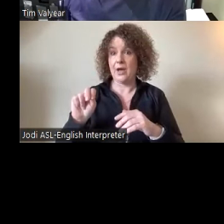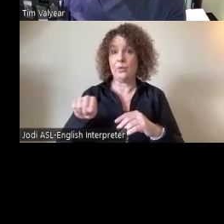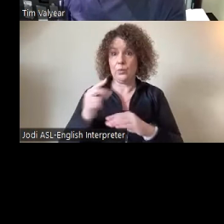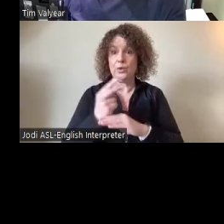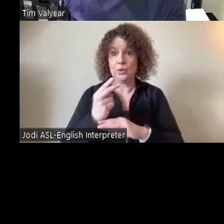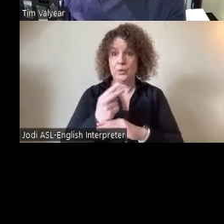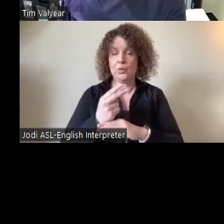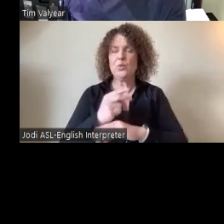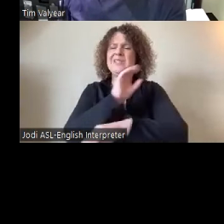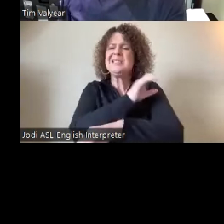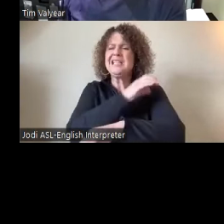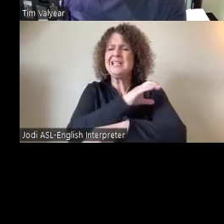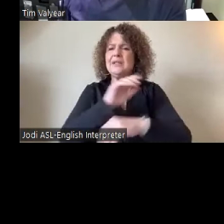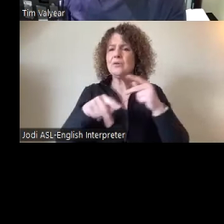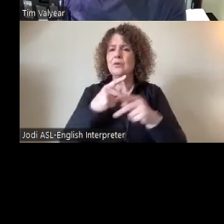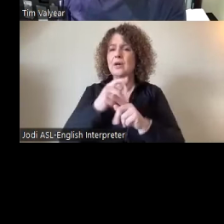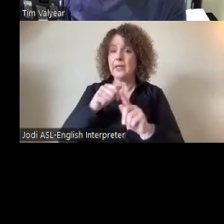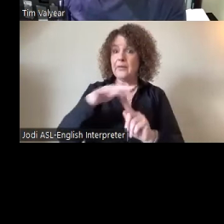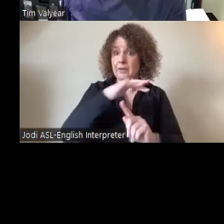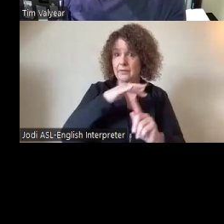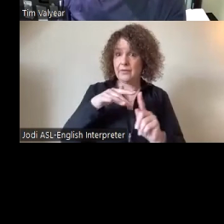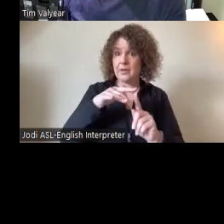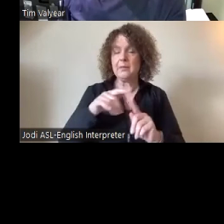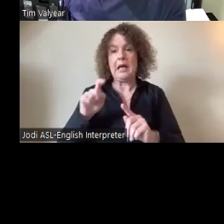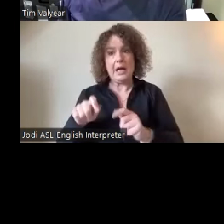ward. So there are reusable isolation